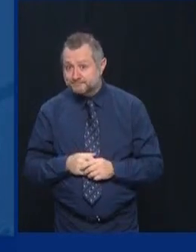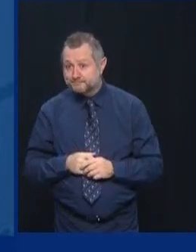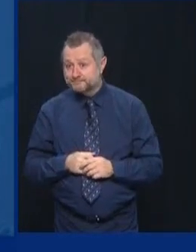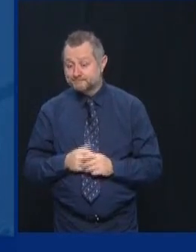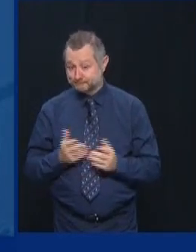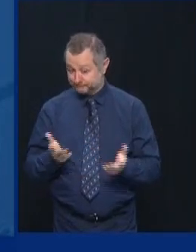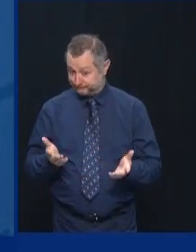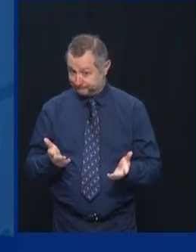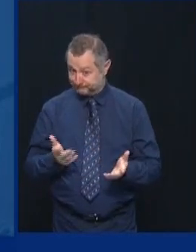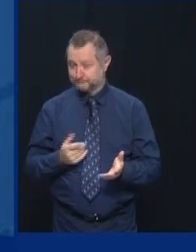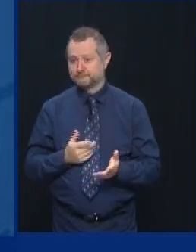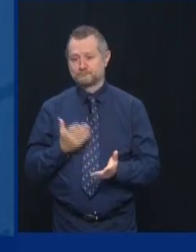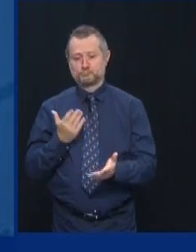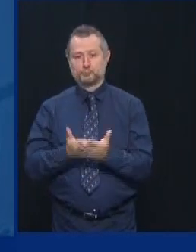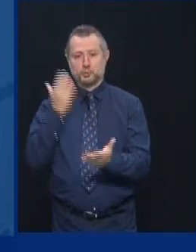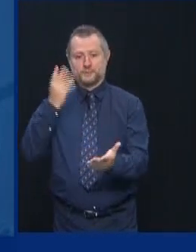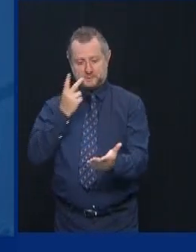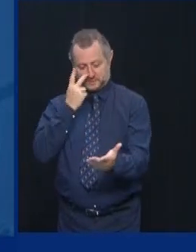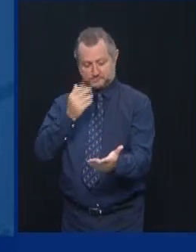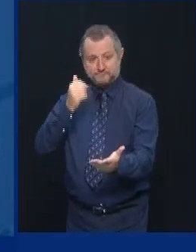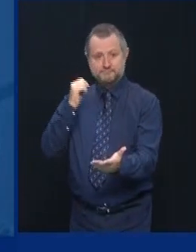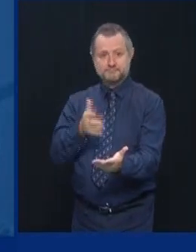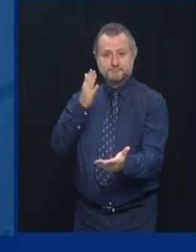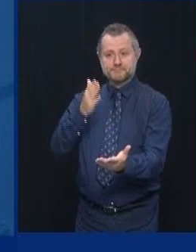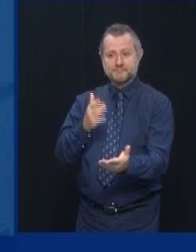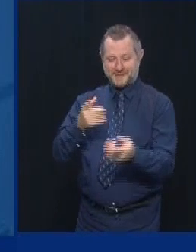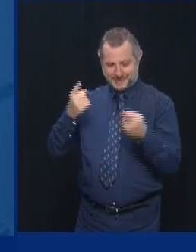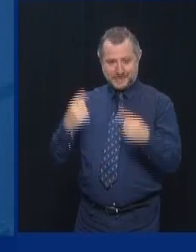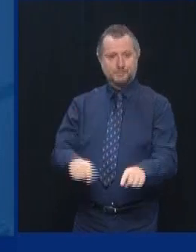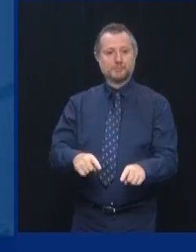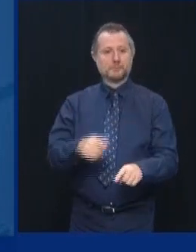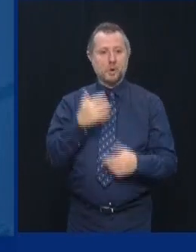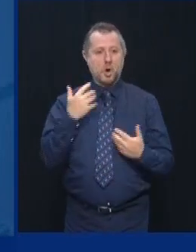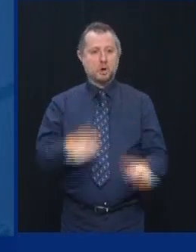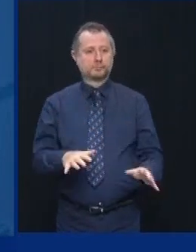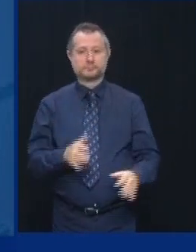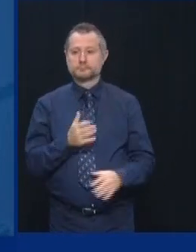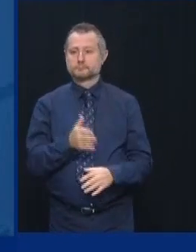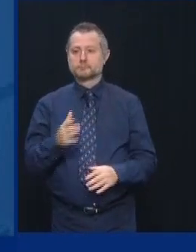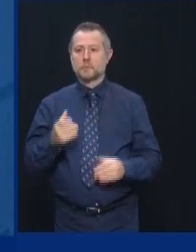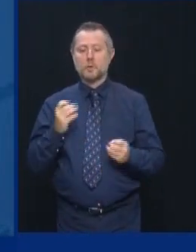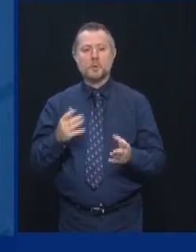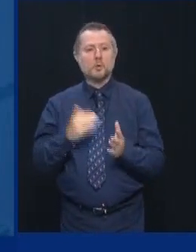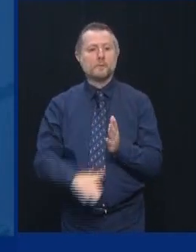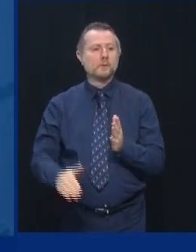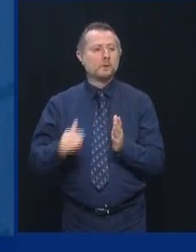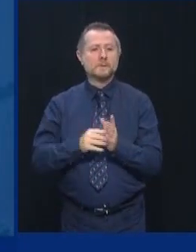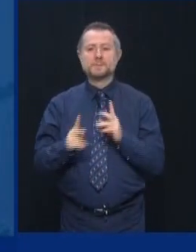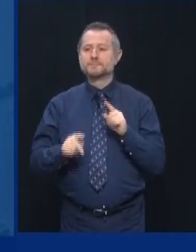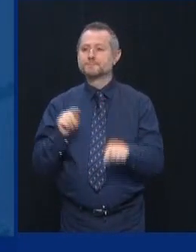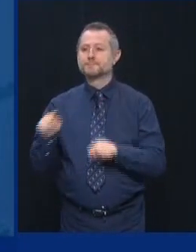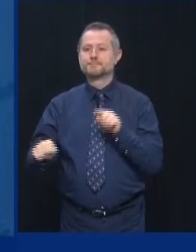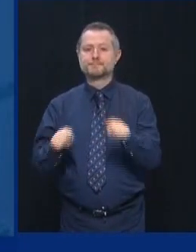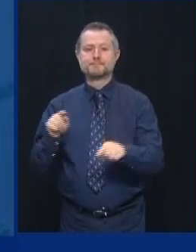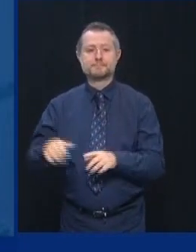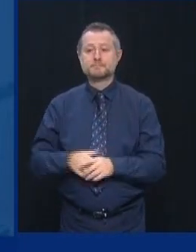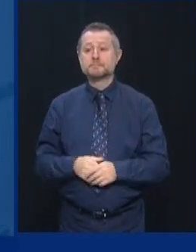GARDEN EVENT WHO WERE THEET RHET THEORETICALLY TESTED BEFORE THEY WENT IN. HOW MANY WERE -- LOOK AT THE SPREAD IN THE ROSE GARDEN.